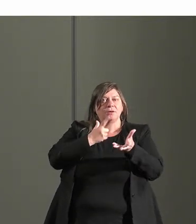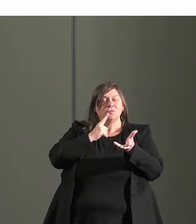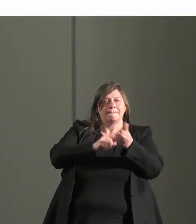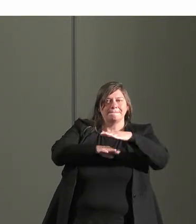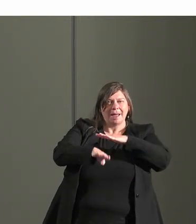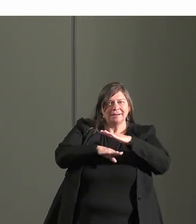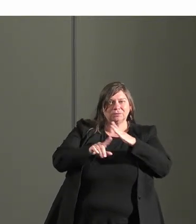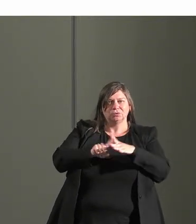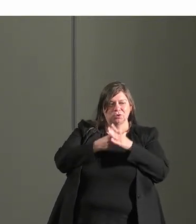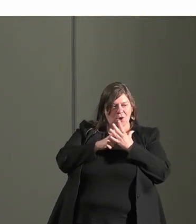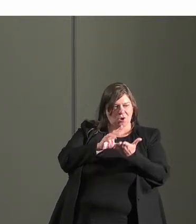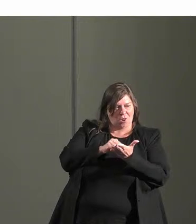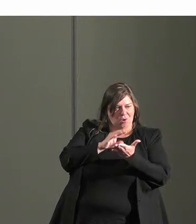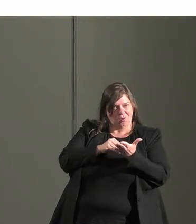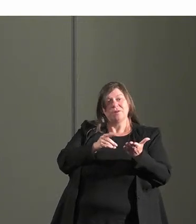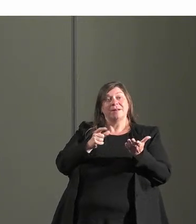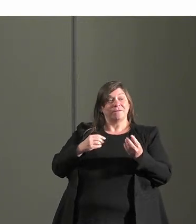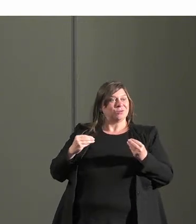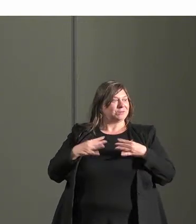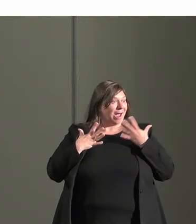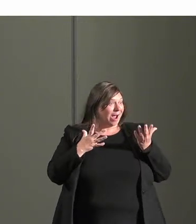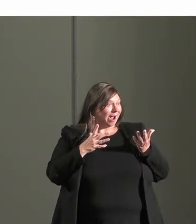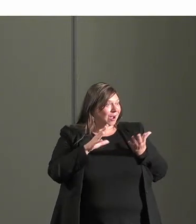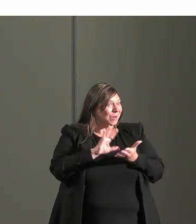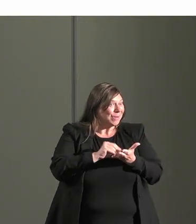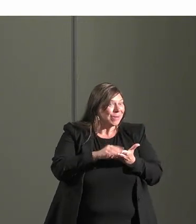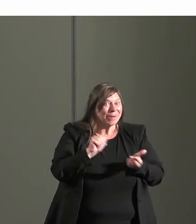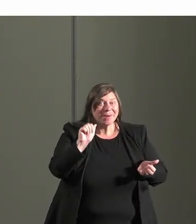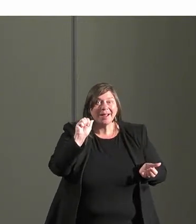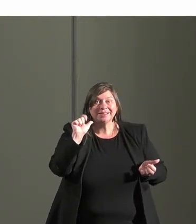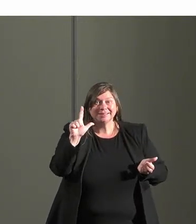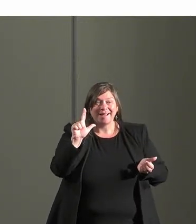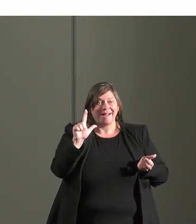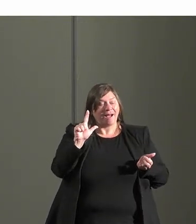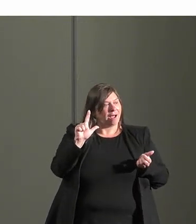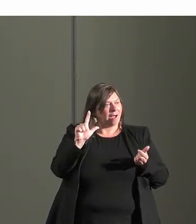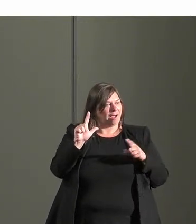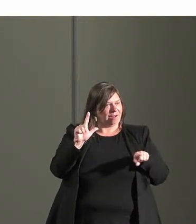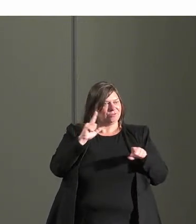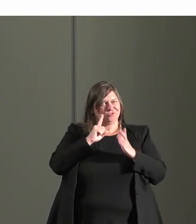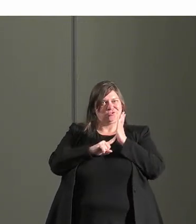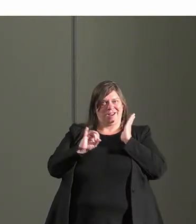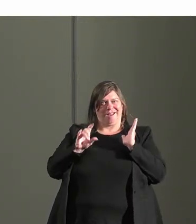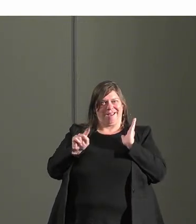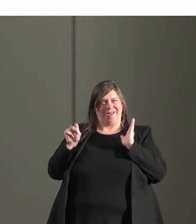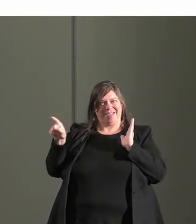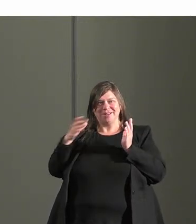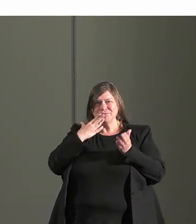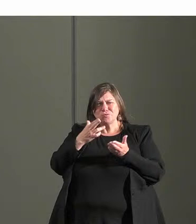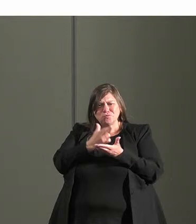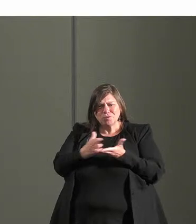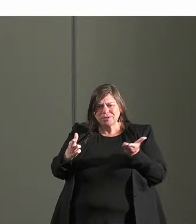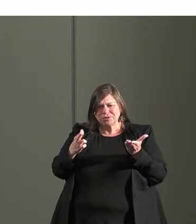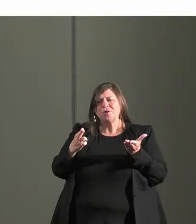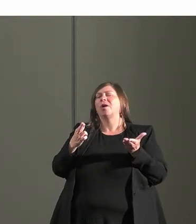family members to teach them the basics to start. So if you've been inspired to learn ASL, feel free to check it